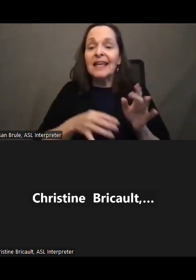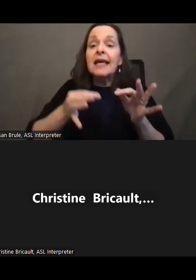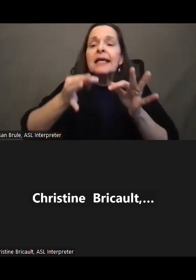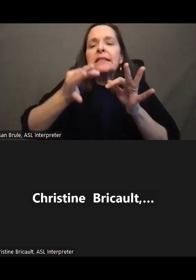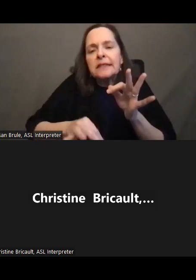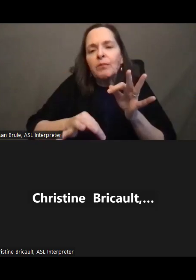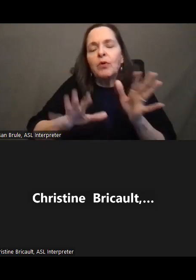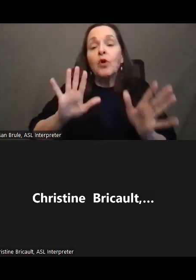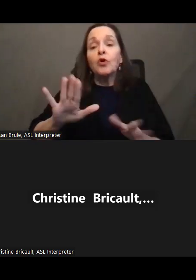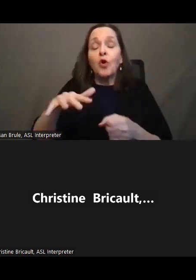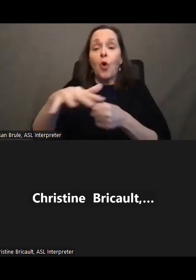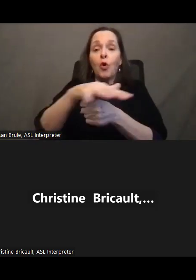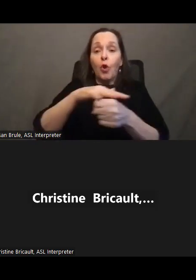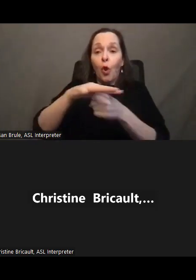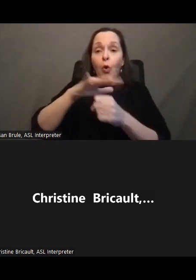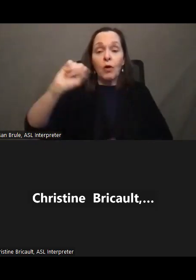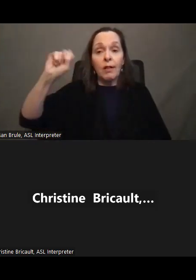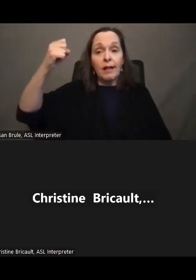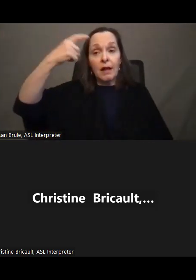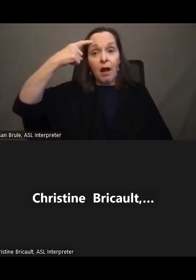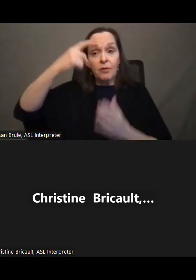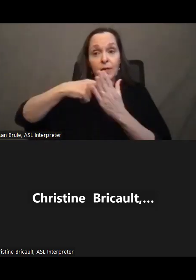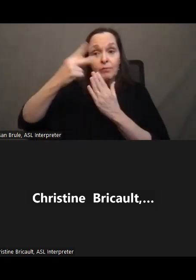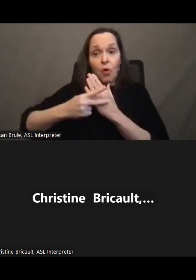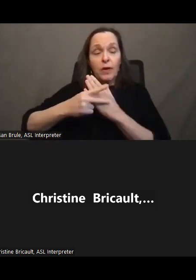buildings, services, accessible to people with disabilities.